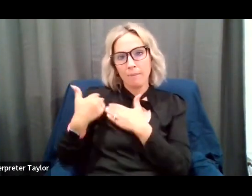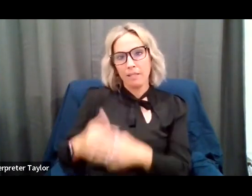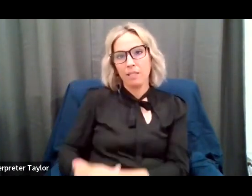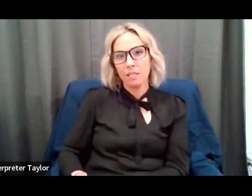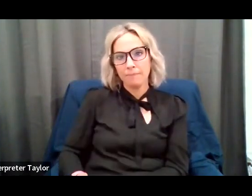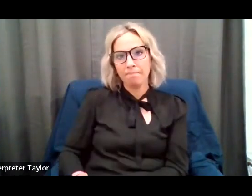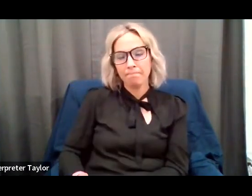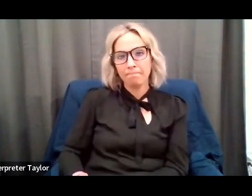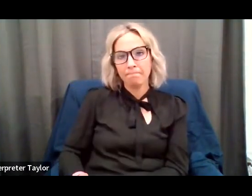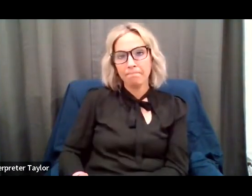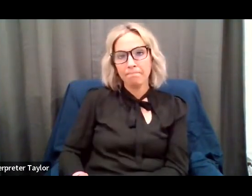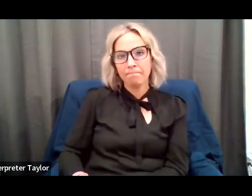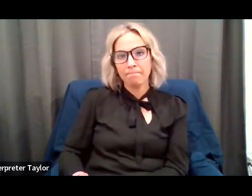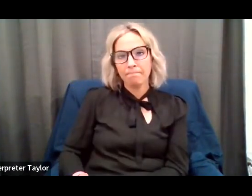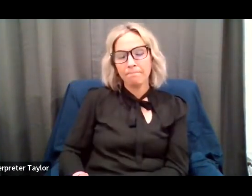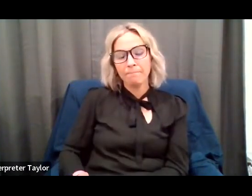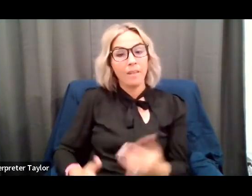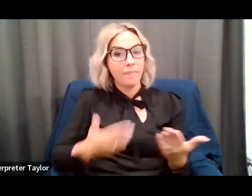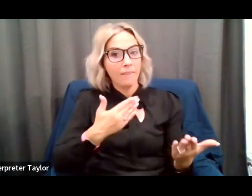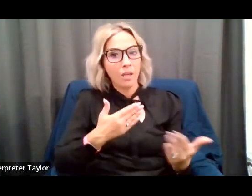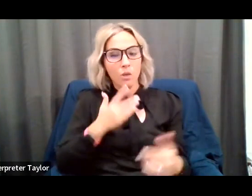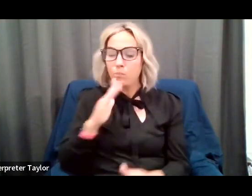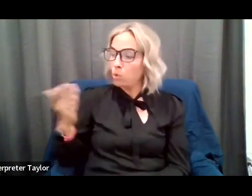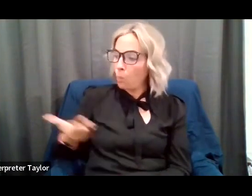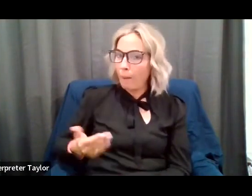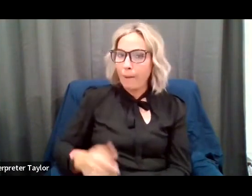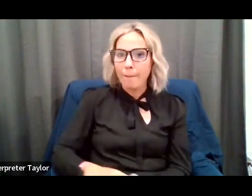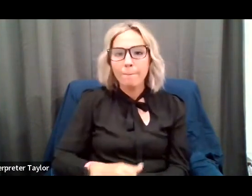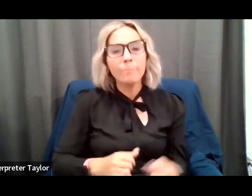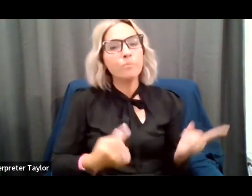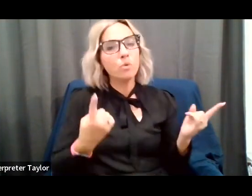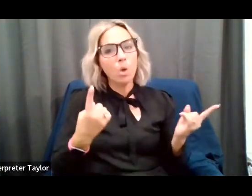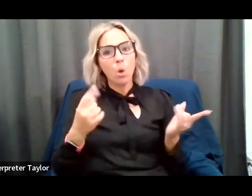You're welcome. [Um, one of the pages]